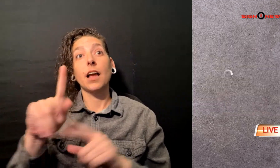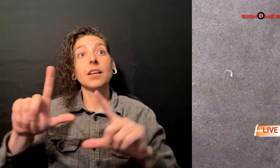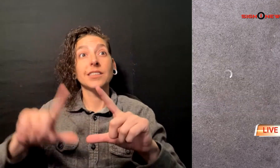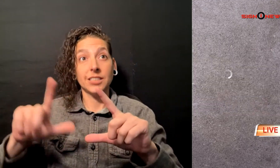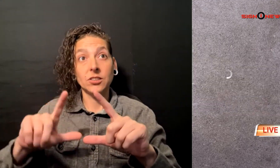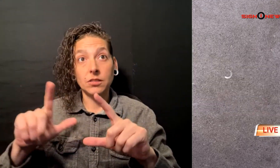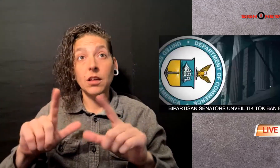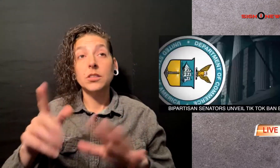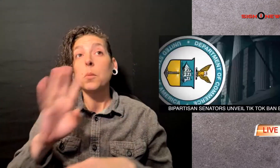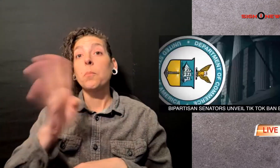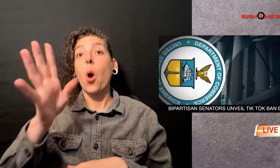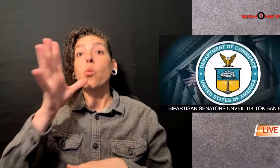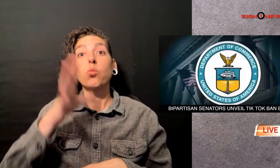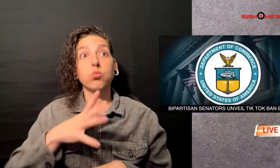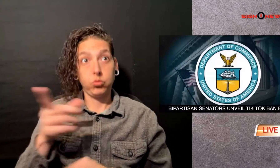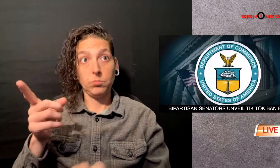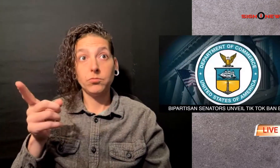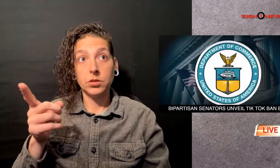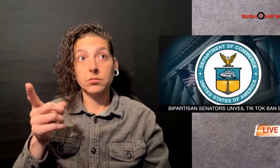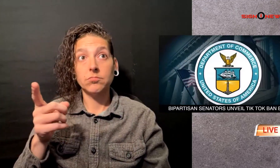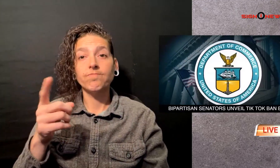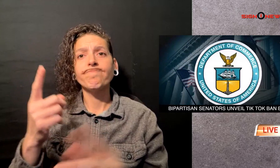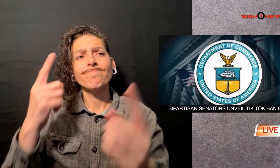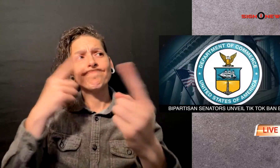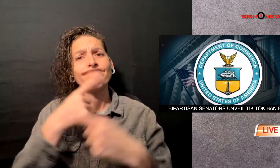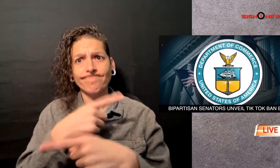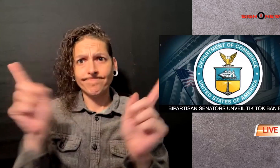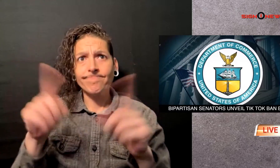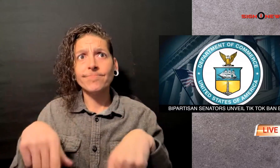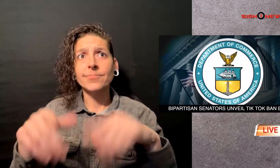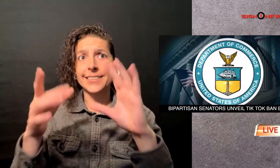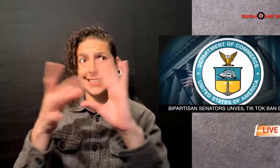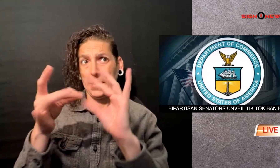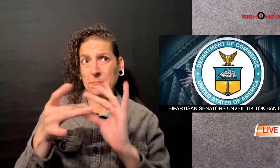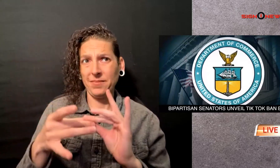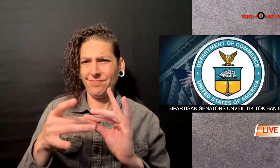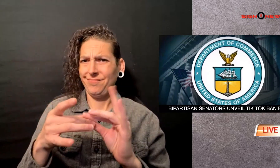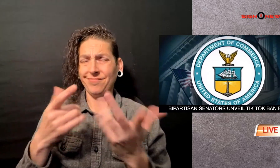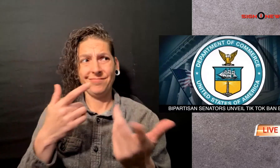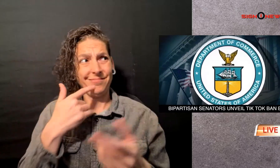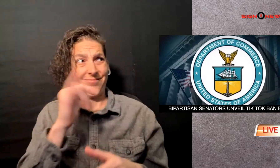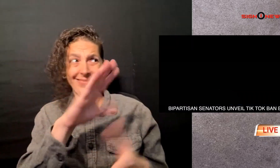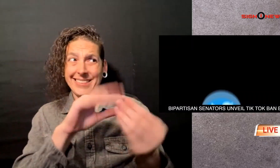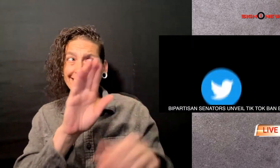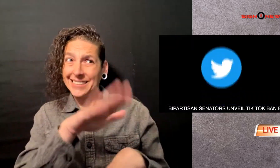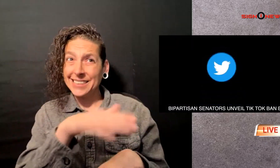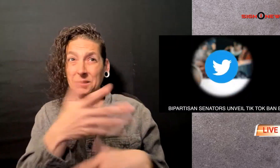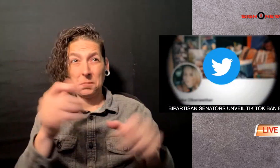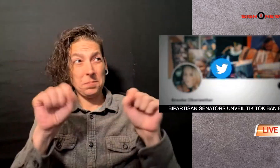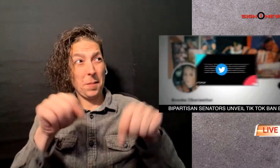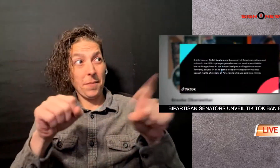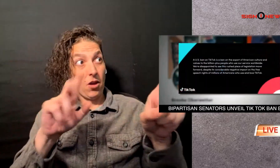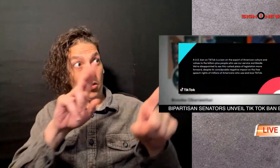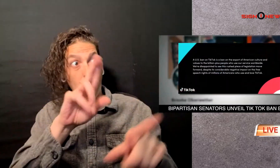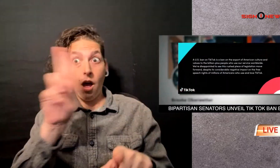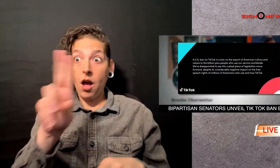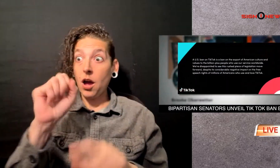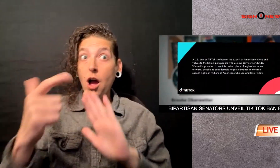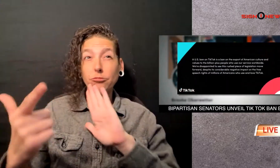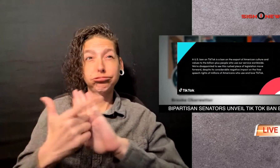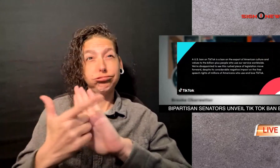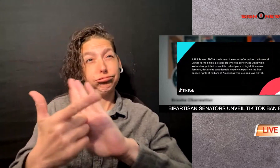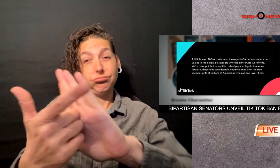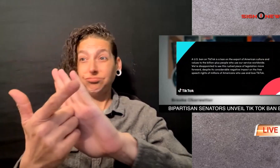a TikTok spokeswoman issued a statement that says a possible US ban would have